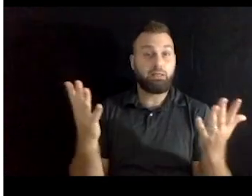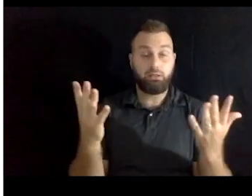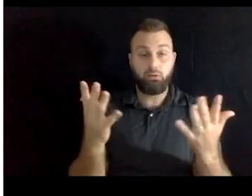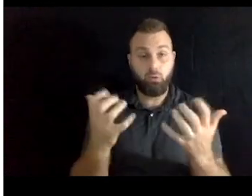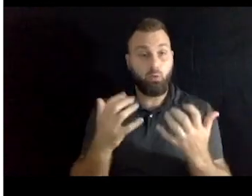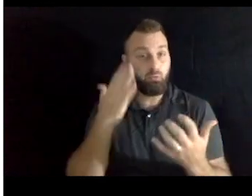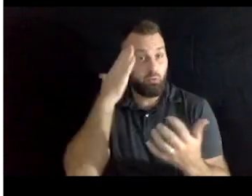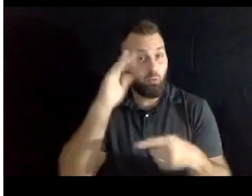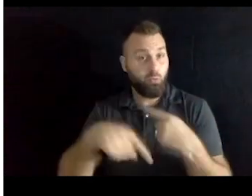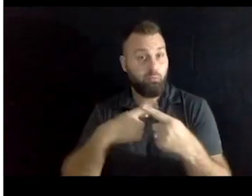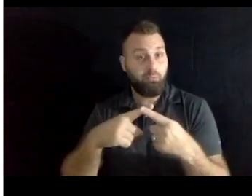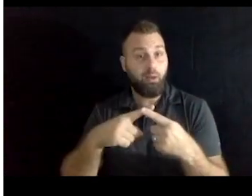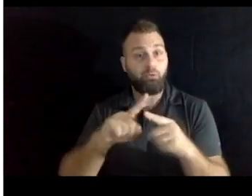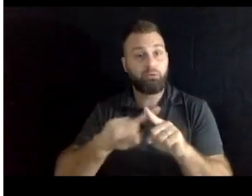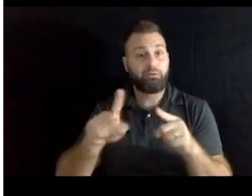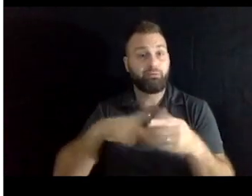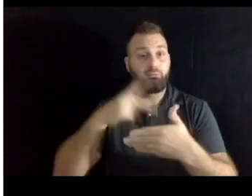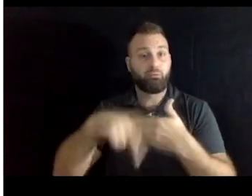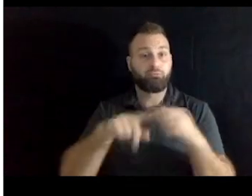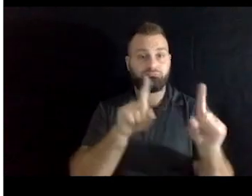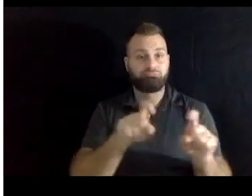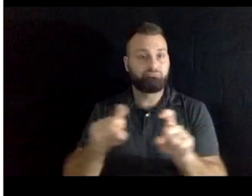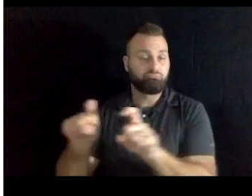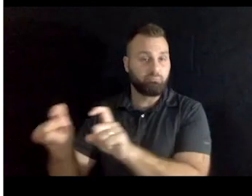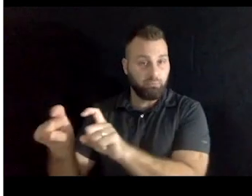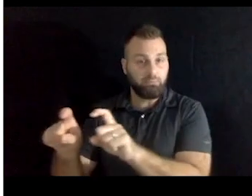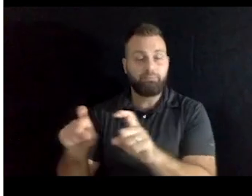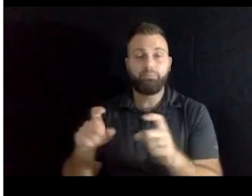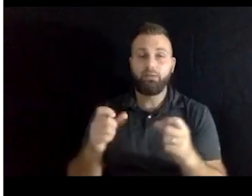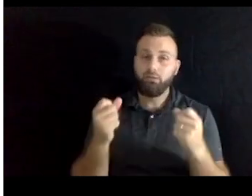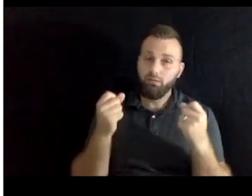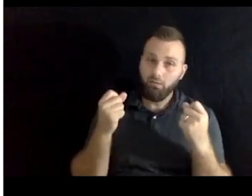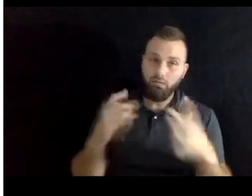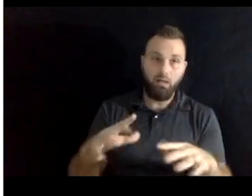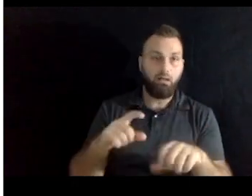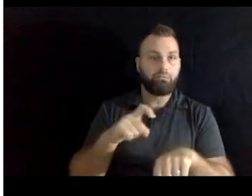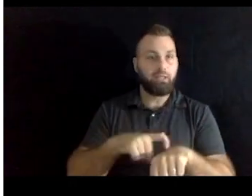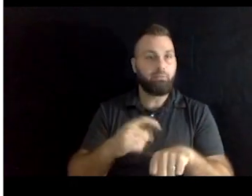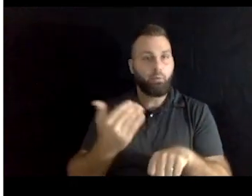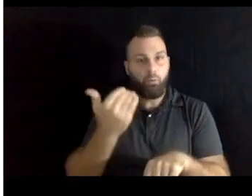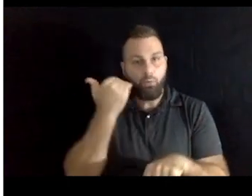know about these demonstrations? OK, there's there's a lot of time and a lot of resources and